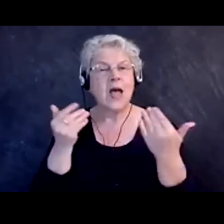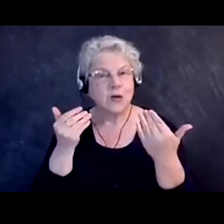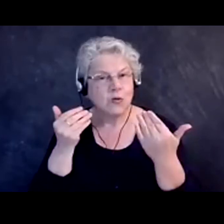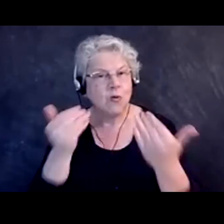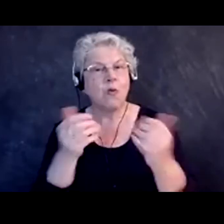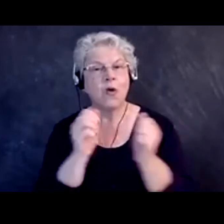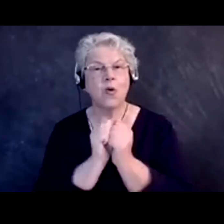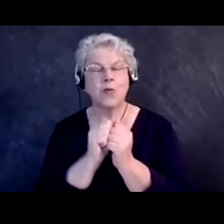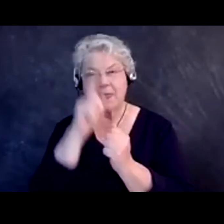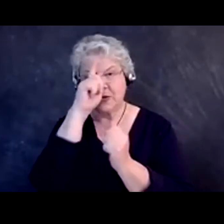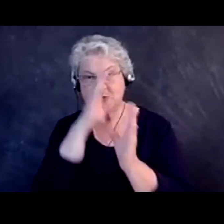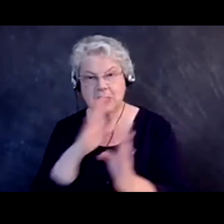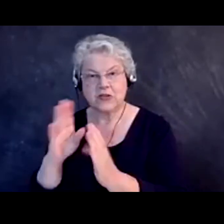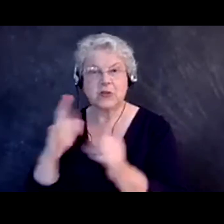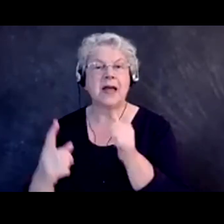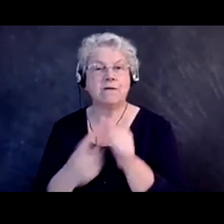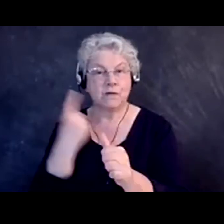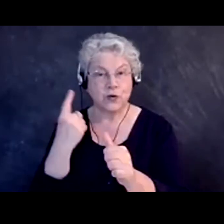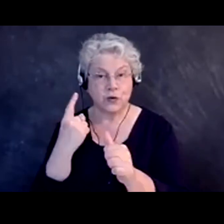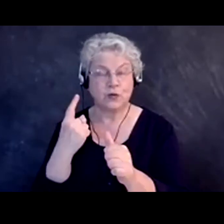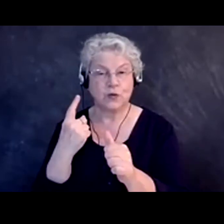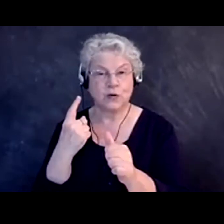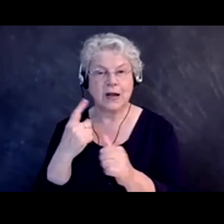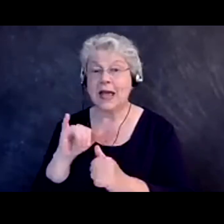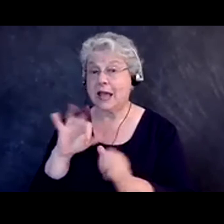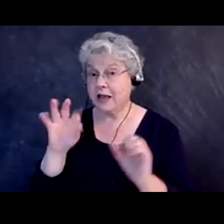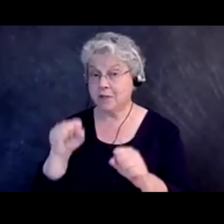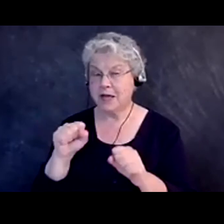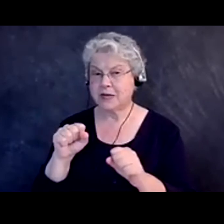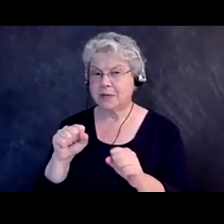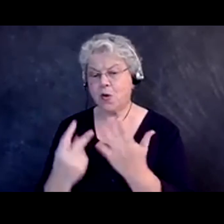strategic plan, and thin, if you can, revisit it once you have your CCP finished.